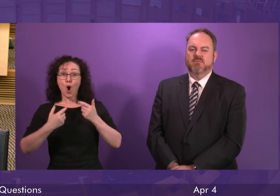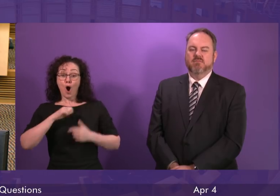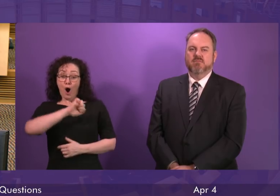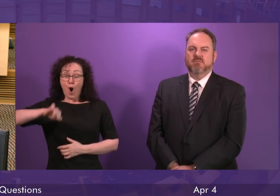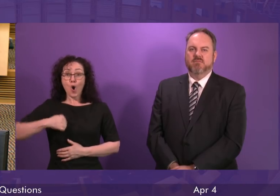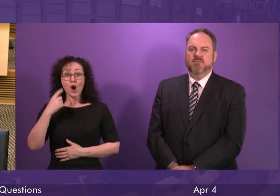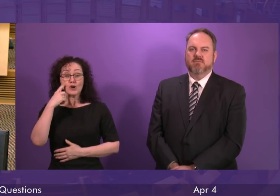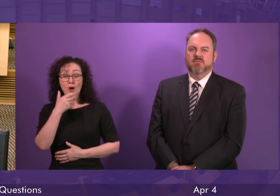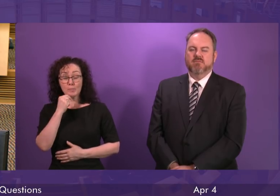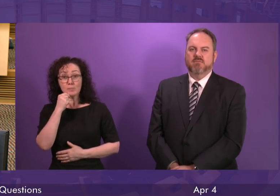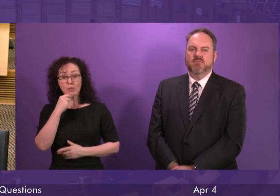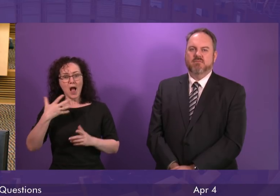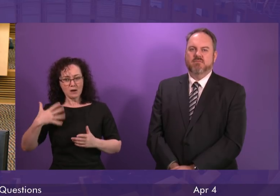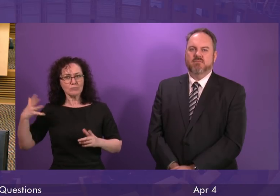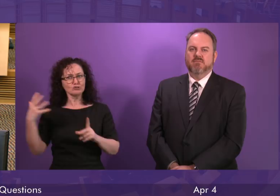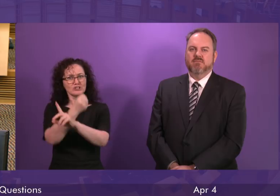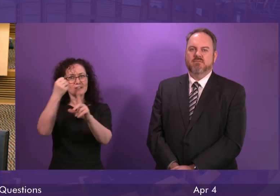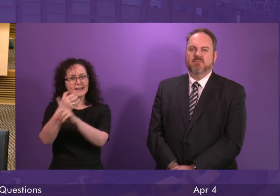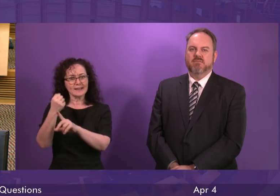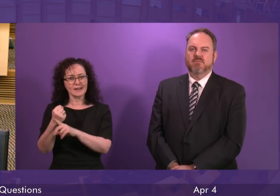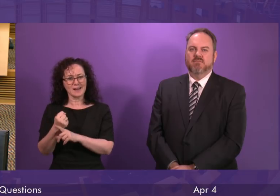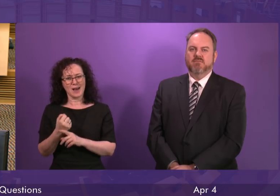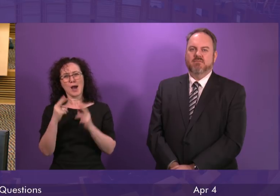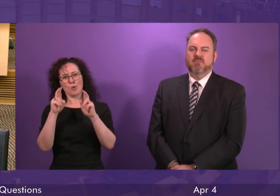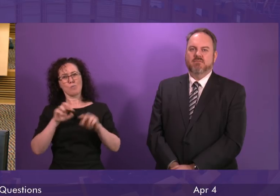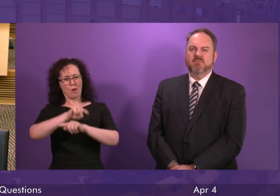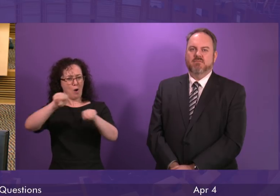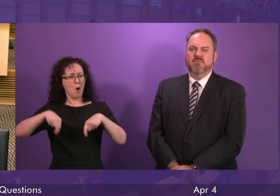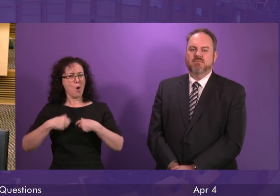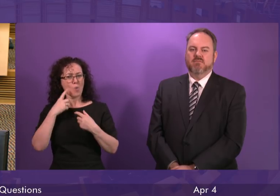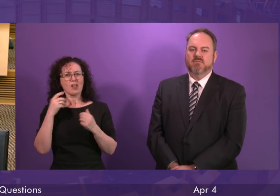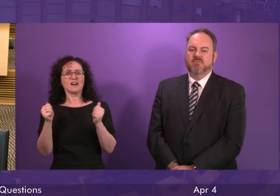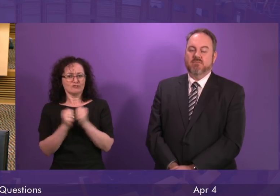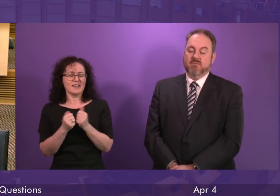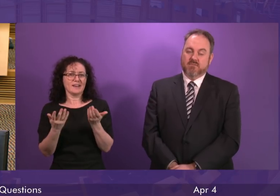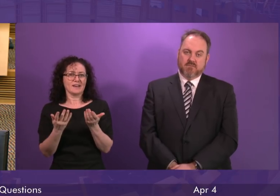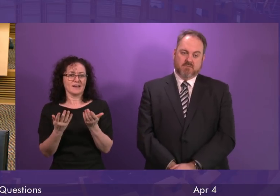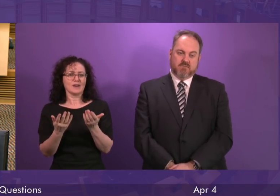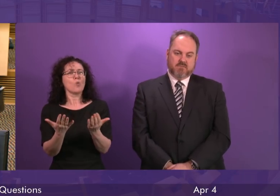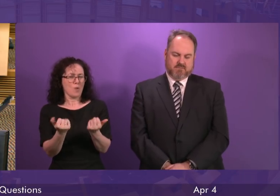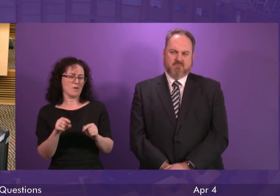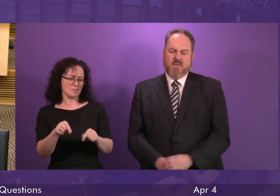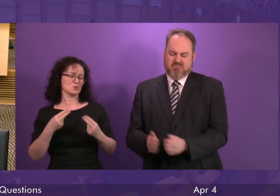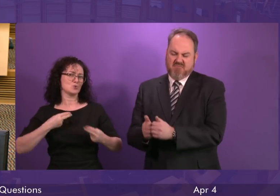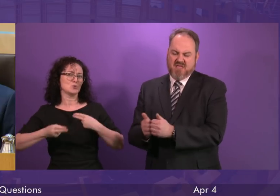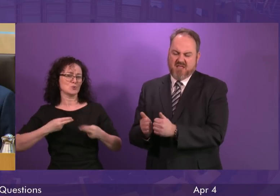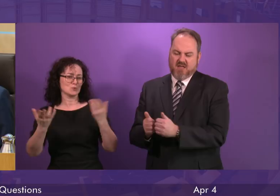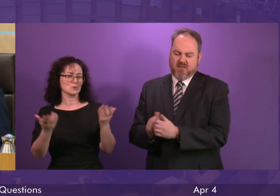doing better as a result. I hope that everybody across the chamber—even Jackson Carlaw—can find it within themselves to welcome that.